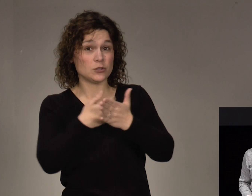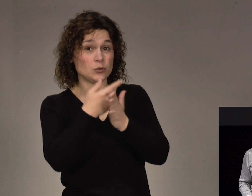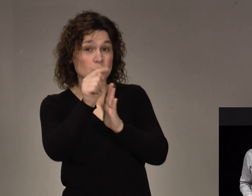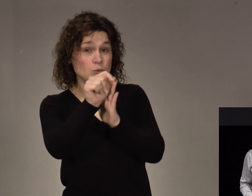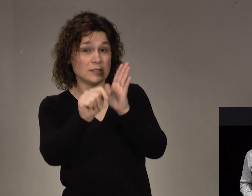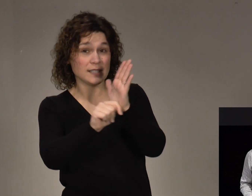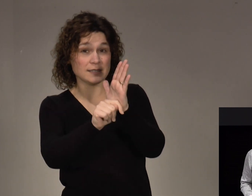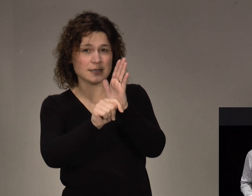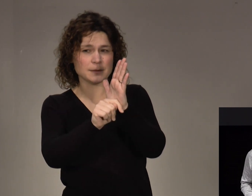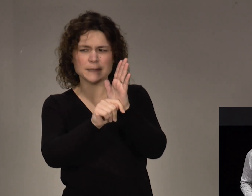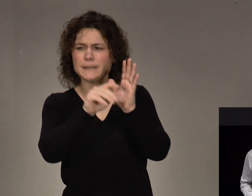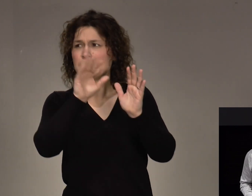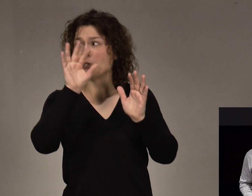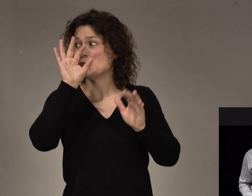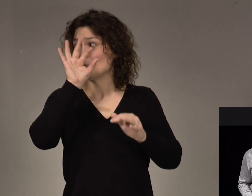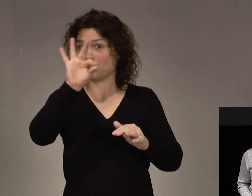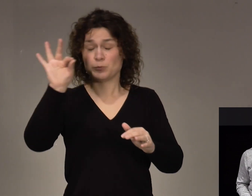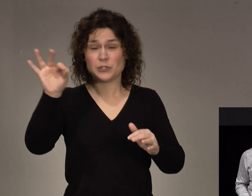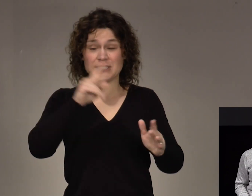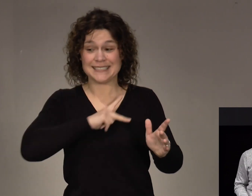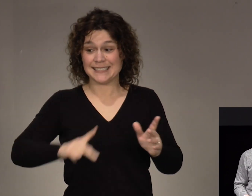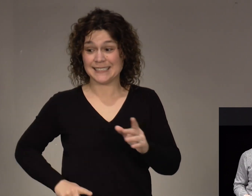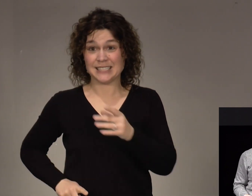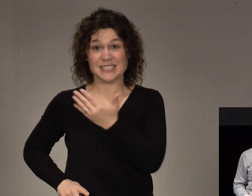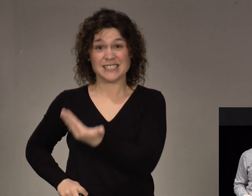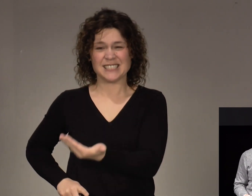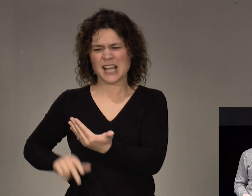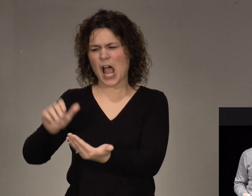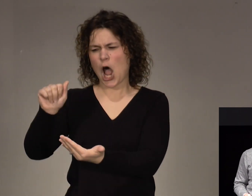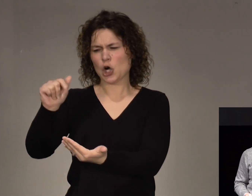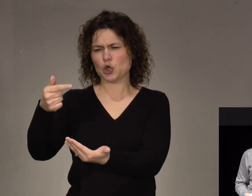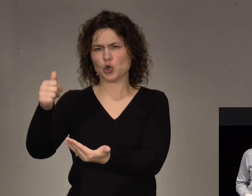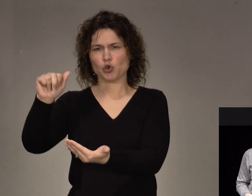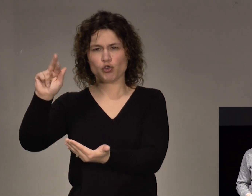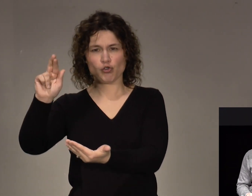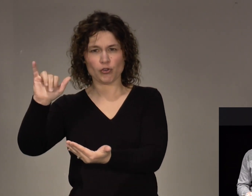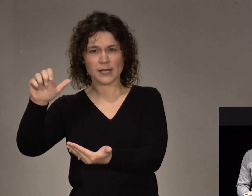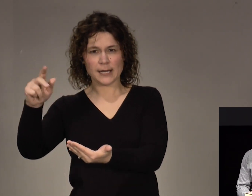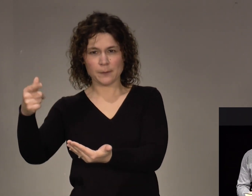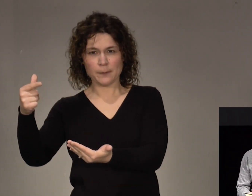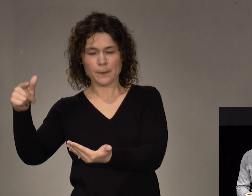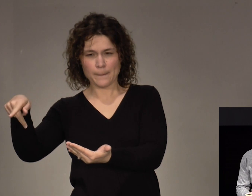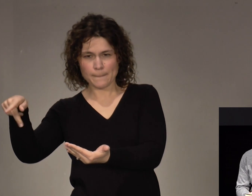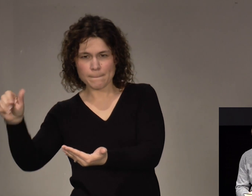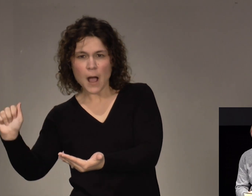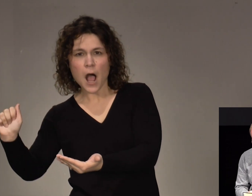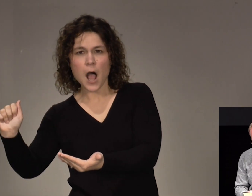preached to King Agrippa and that to wily governor named Festus, and